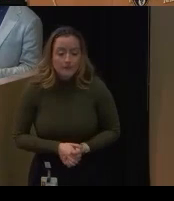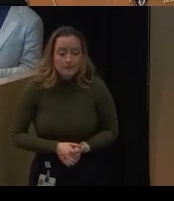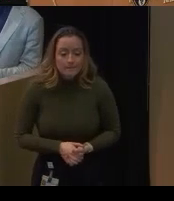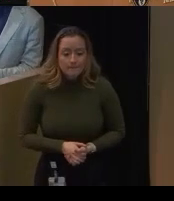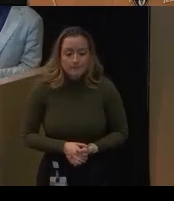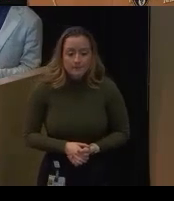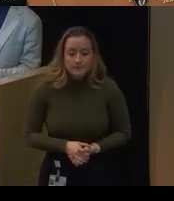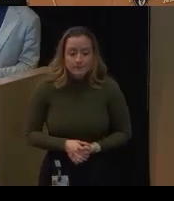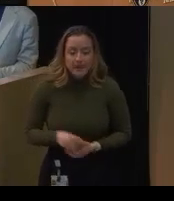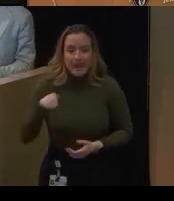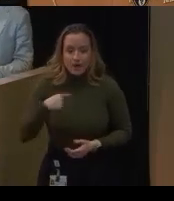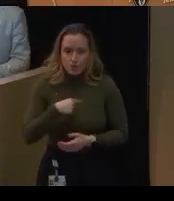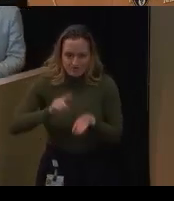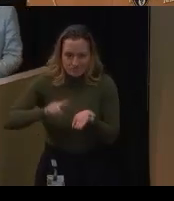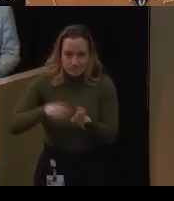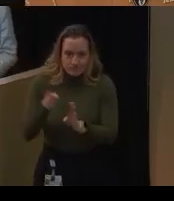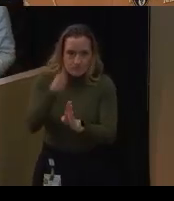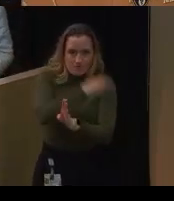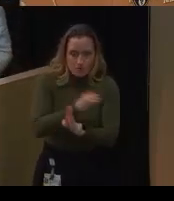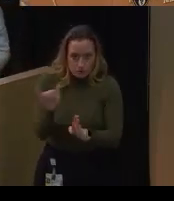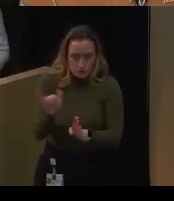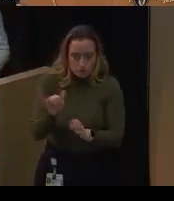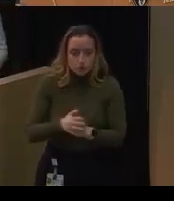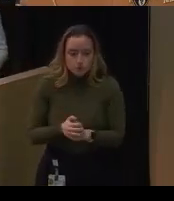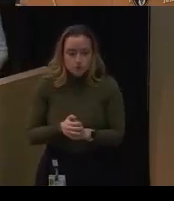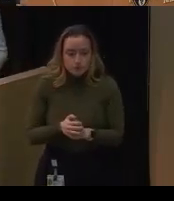is where we've done some prior work so for example we've shown that on well controlled